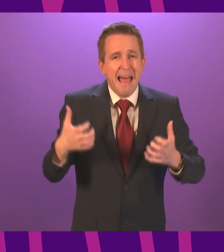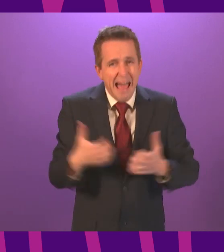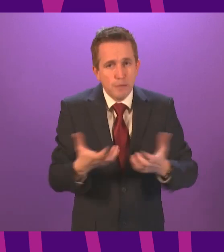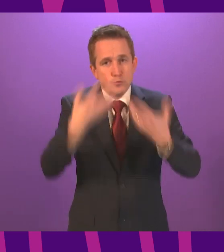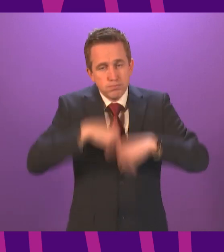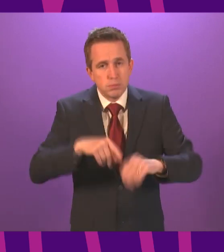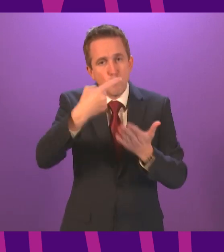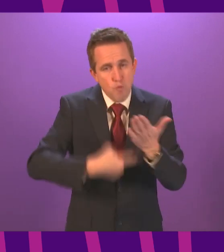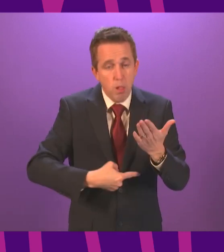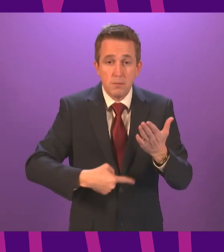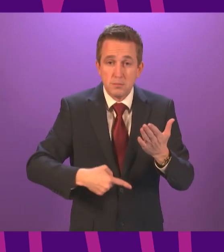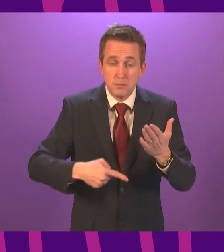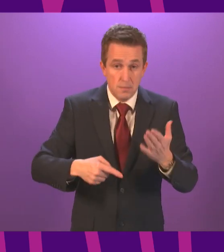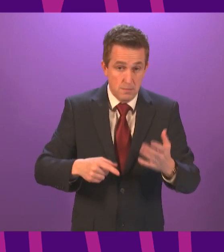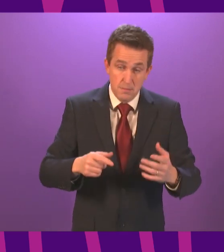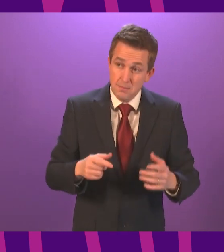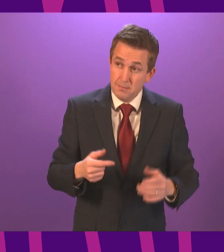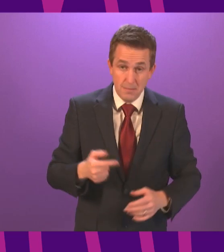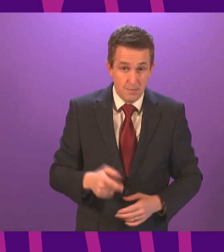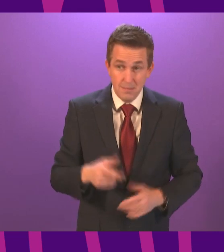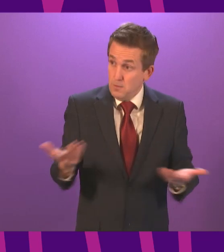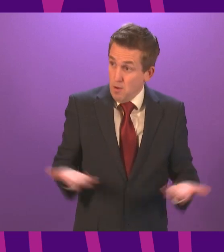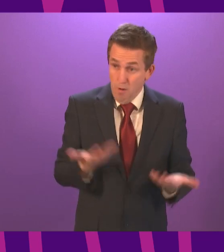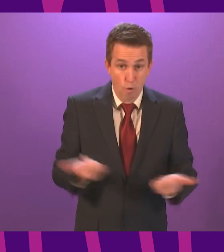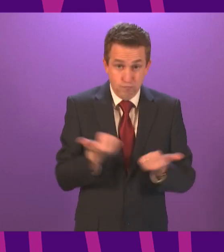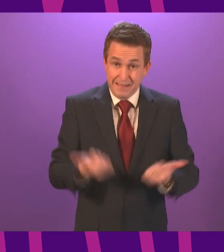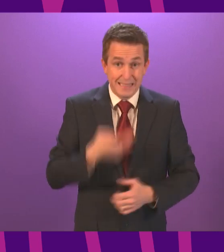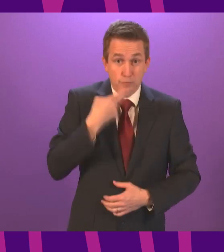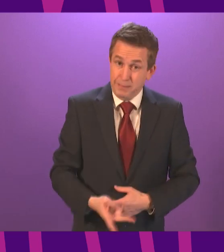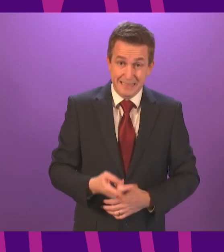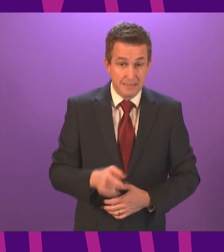already said in the chamber today—I will say it again—that anybody who is in any